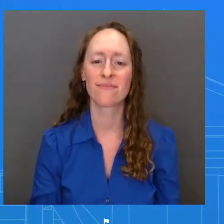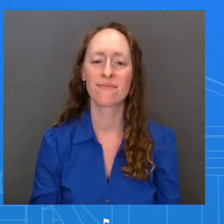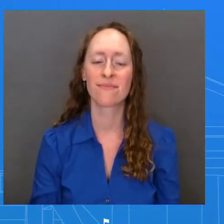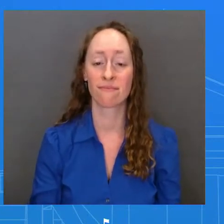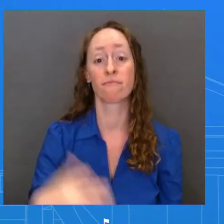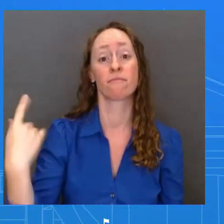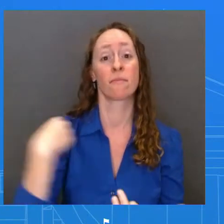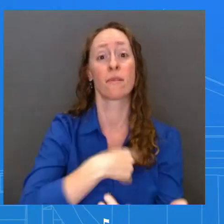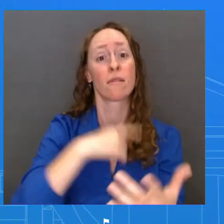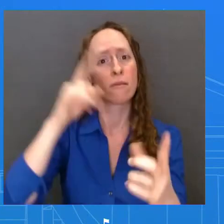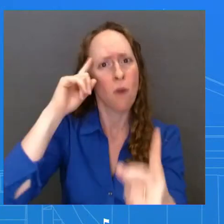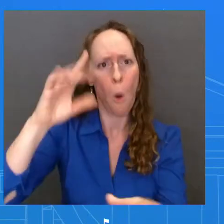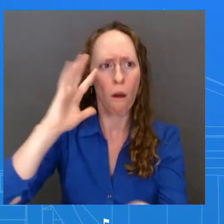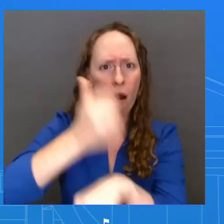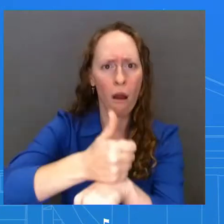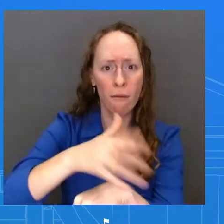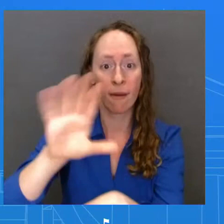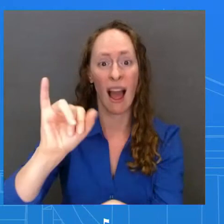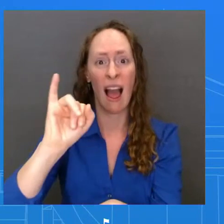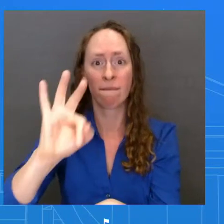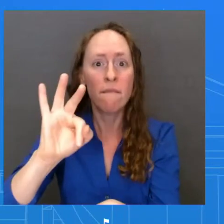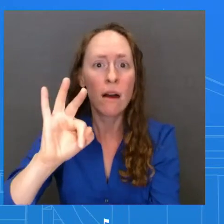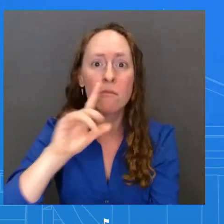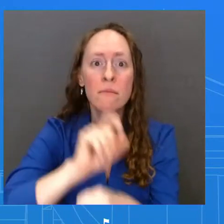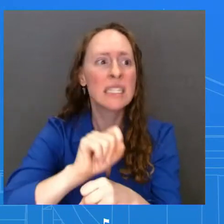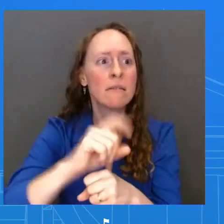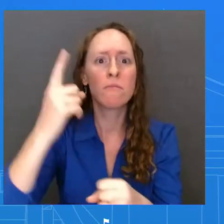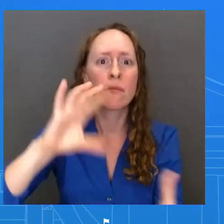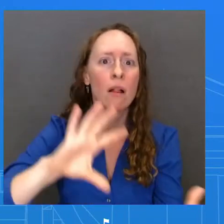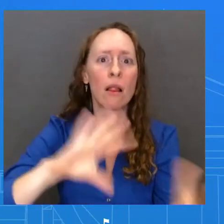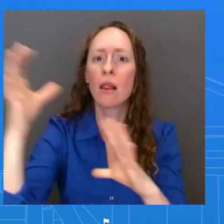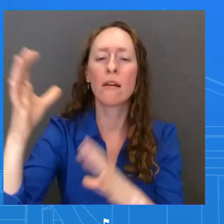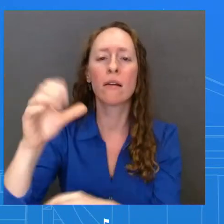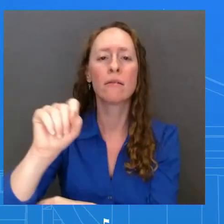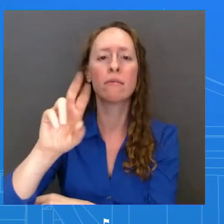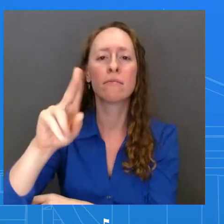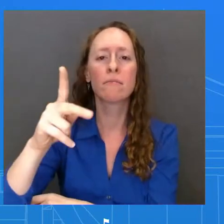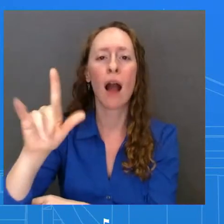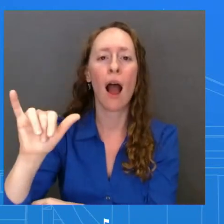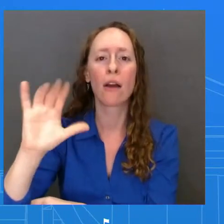to build partner capacity throughout the Indo-Pacific, including in the maritime security domain,